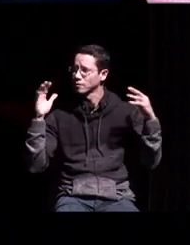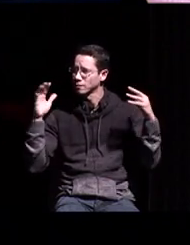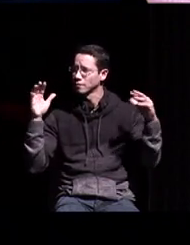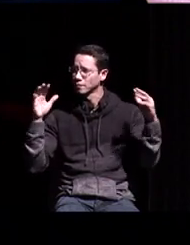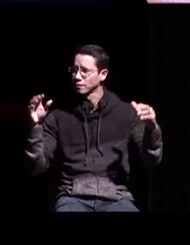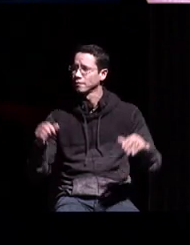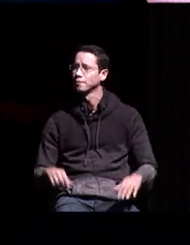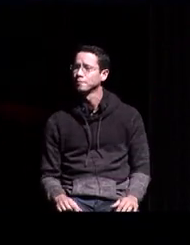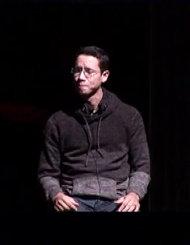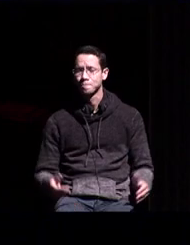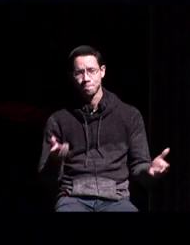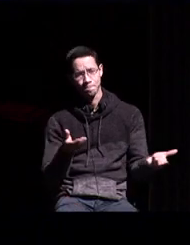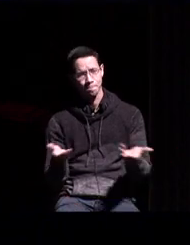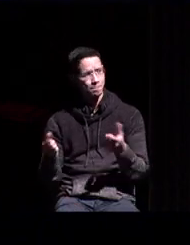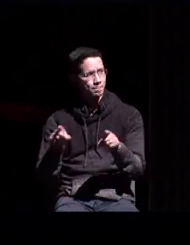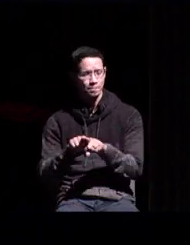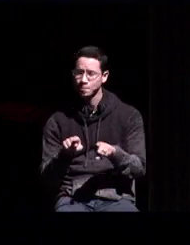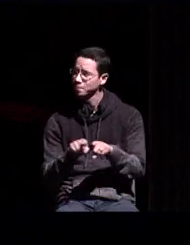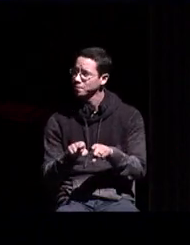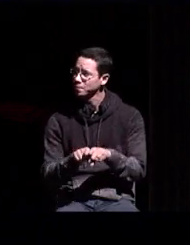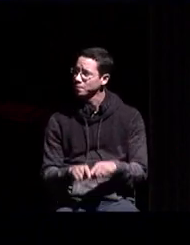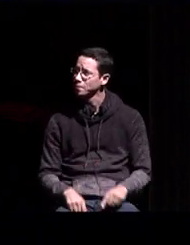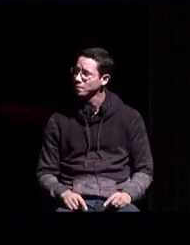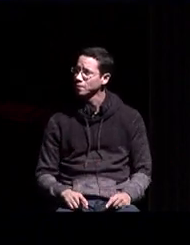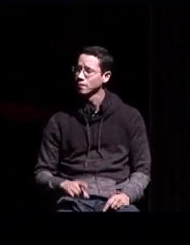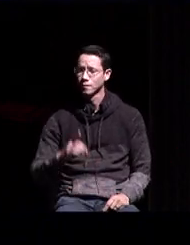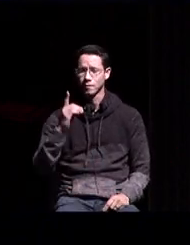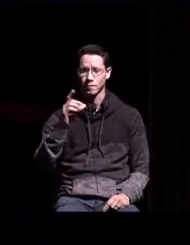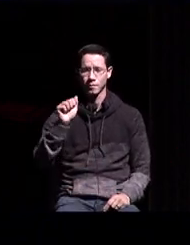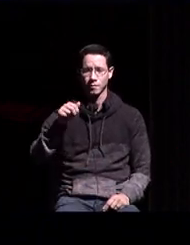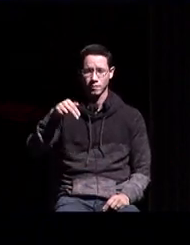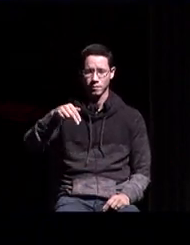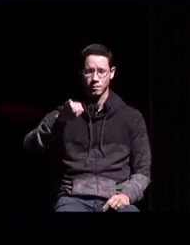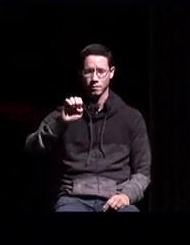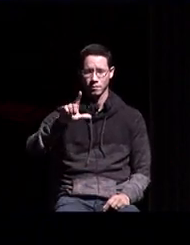I also call to the stage the panelists Daniela Moreno Alarcon,